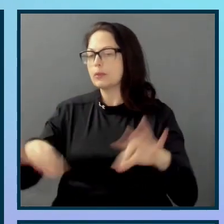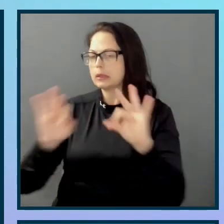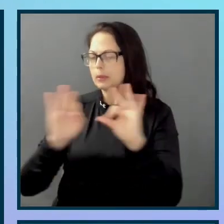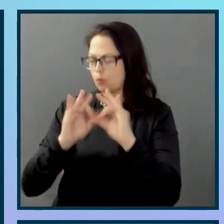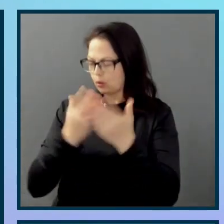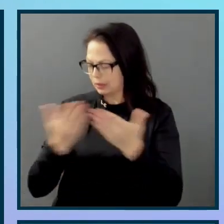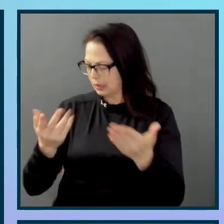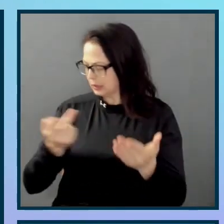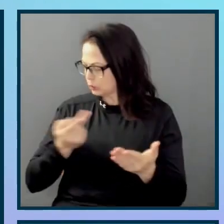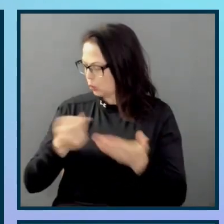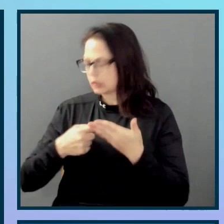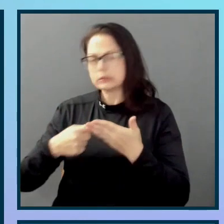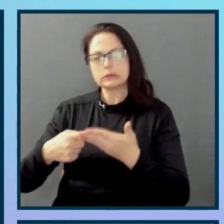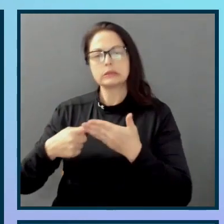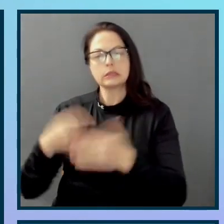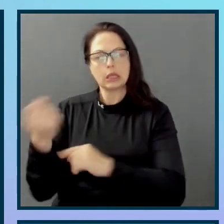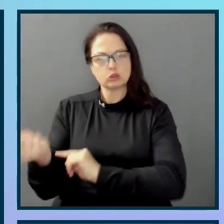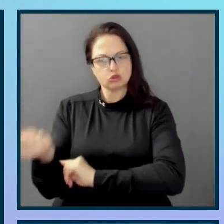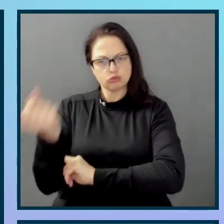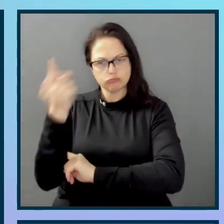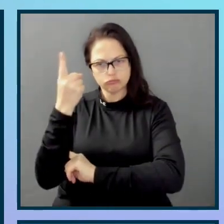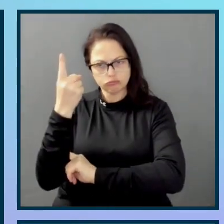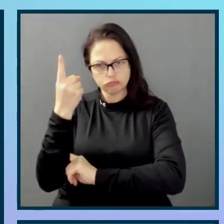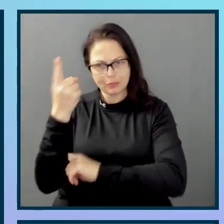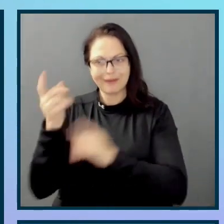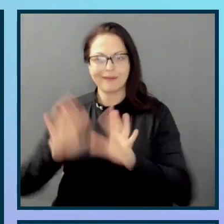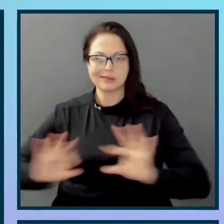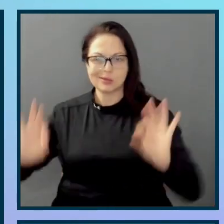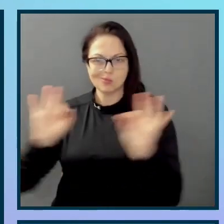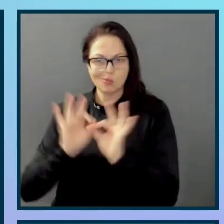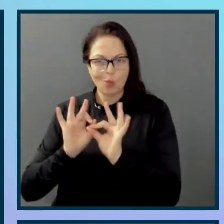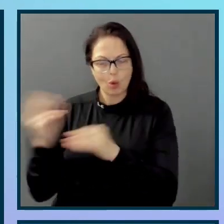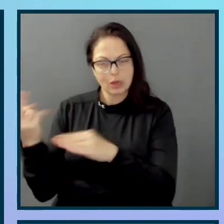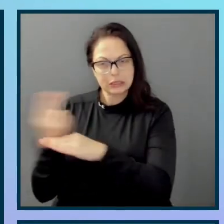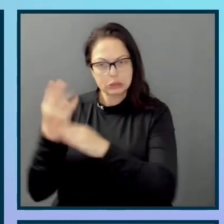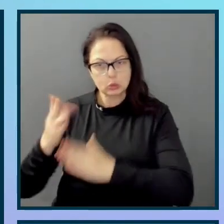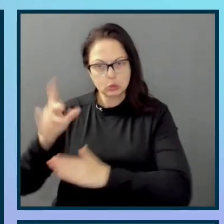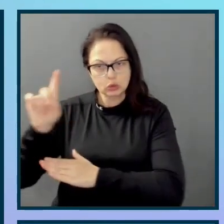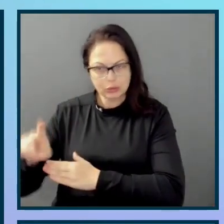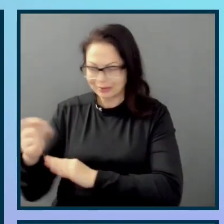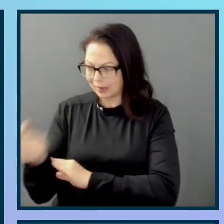is that understanding is key. Whether it's understanding the user's needs or understanding of people with disabilities,